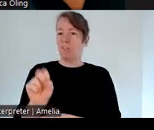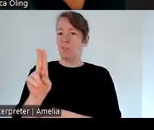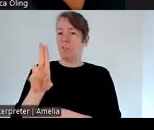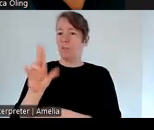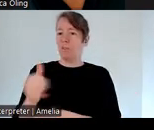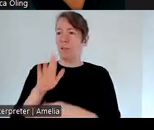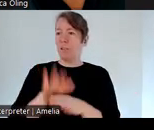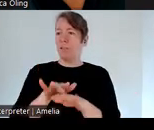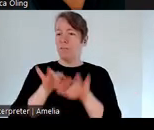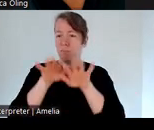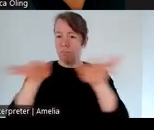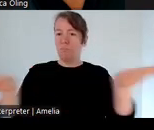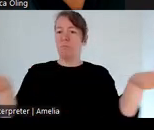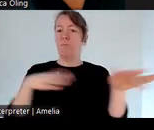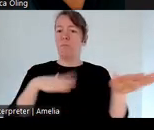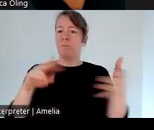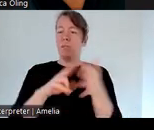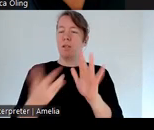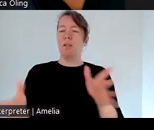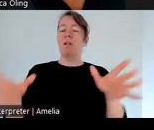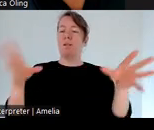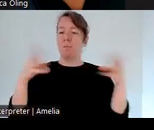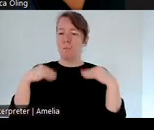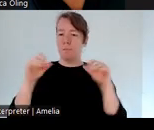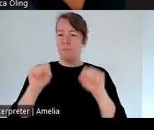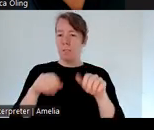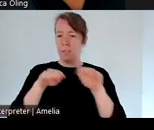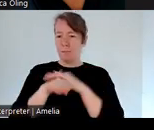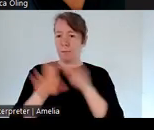so that they would be able to test their e-resources, um,